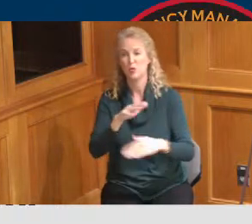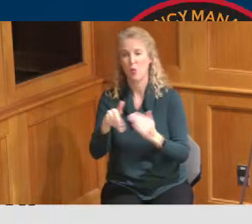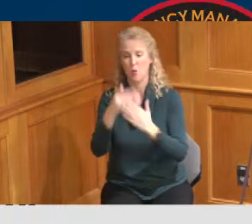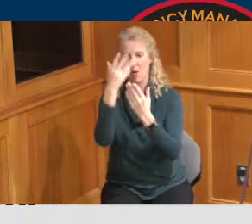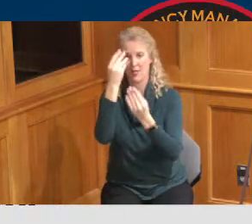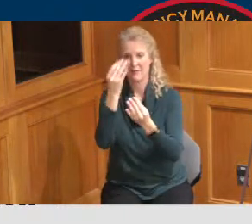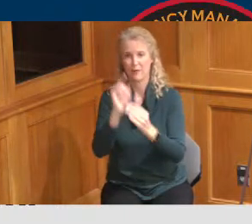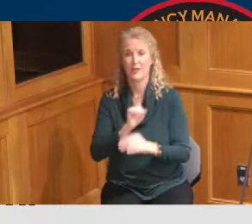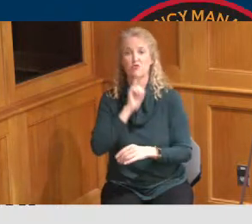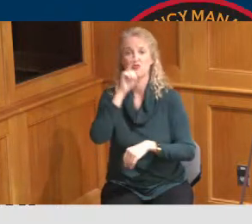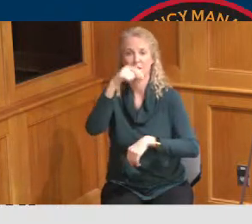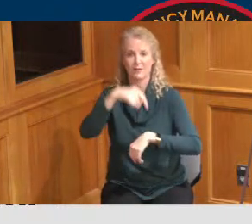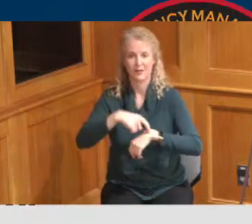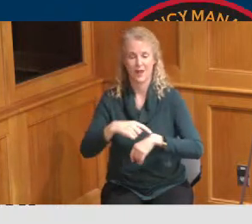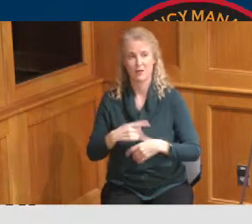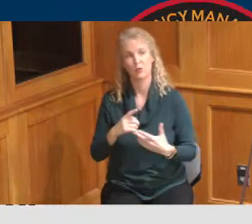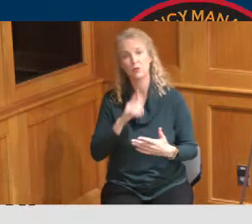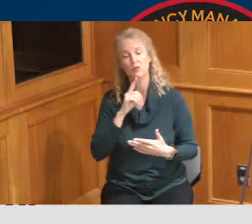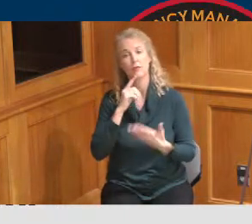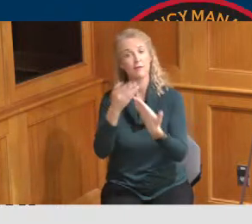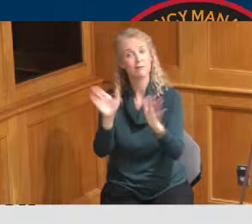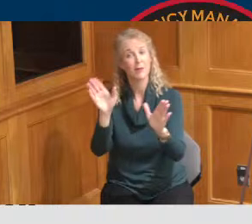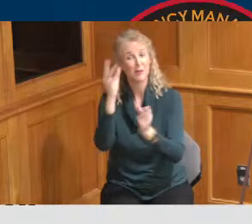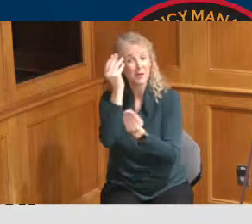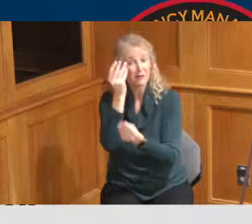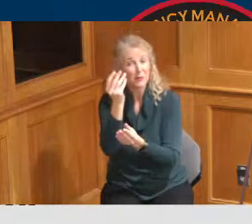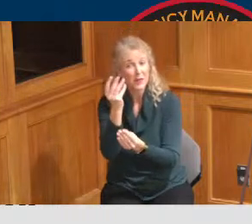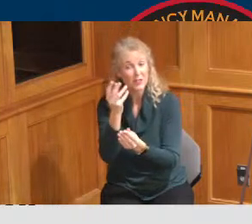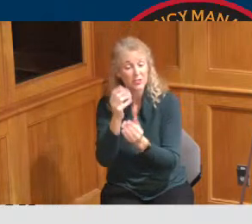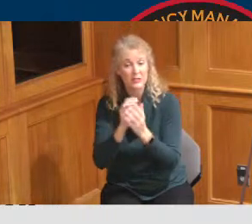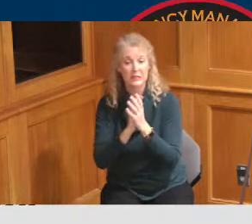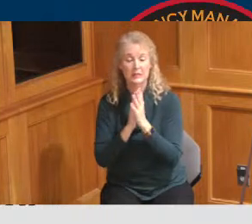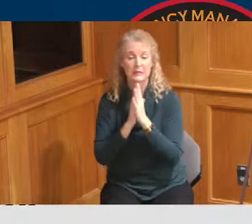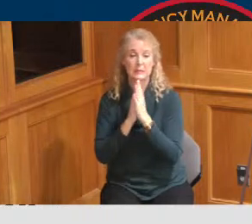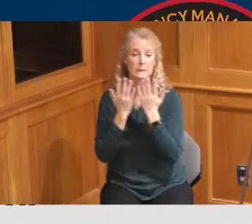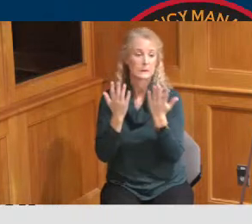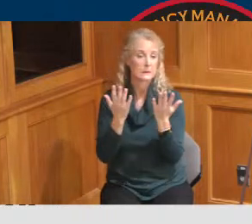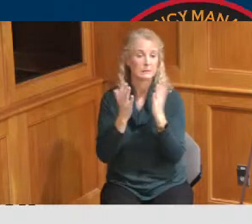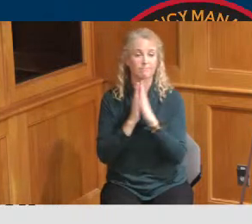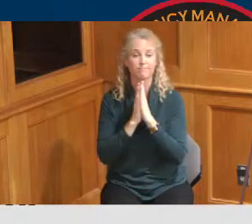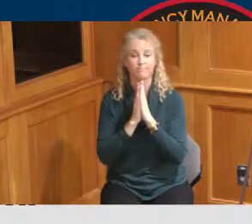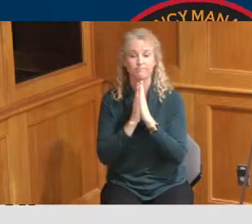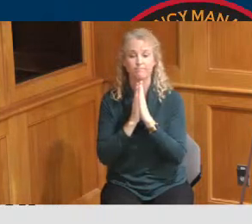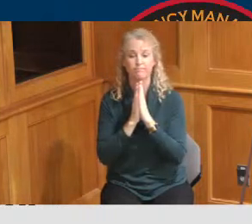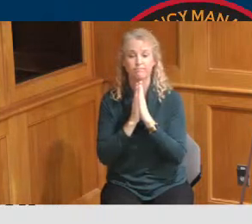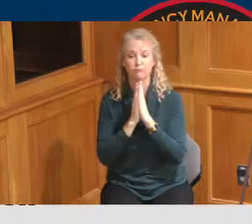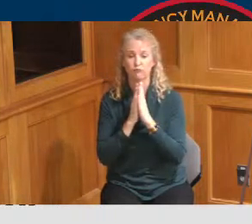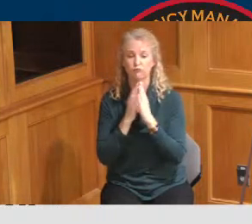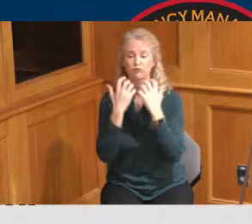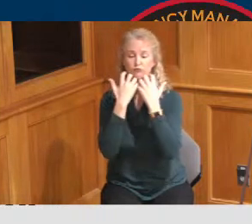before so it's it's really public information is just it's it's invaluable to make sure we're